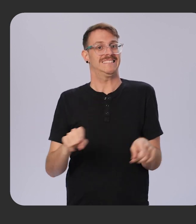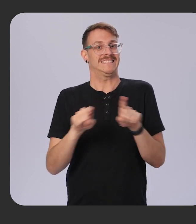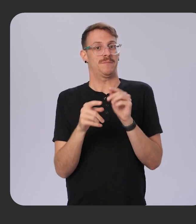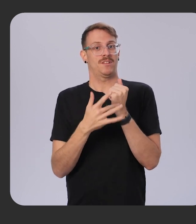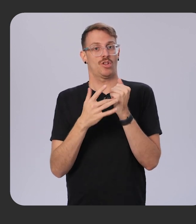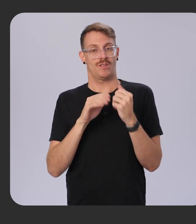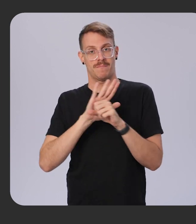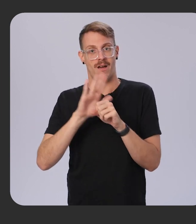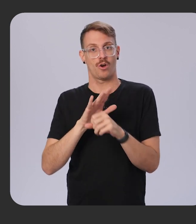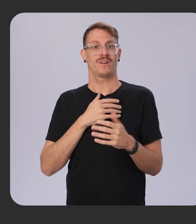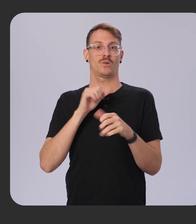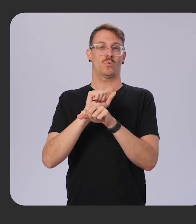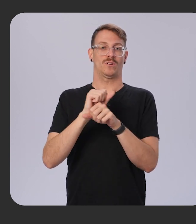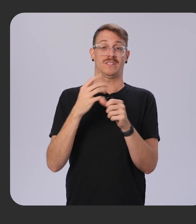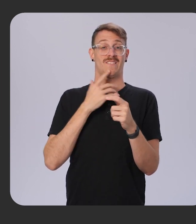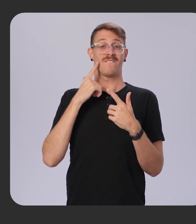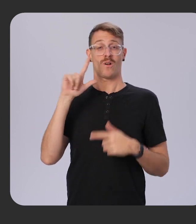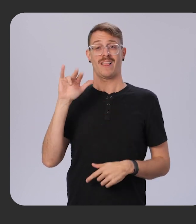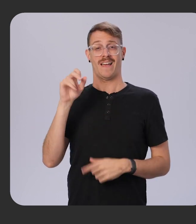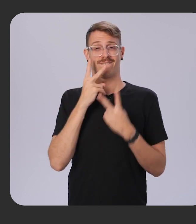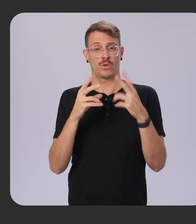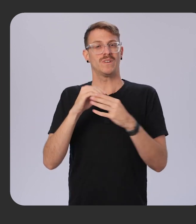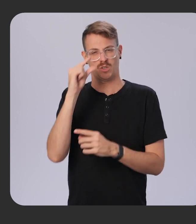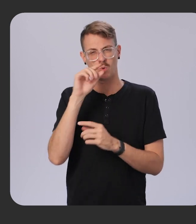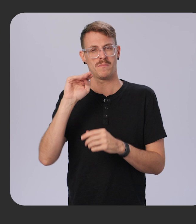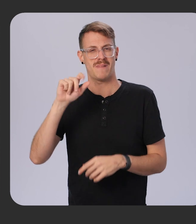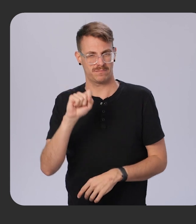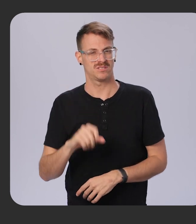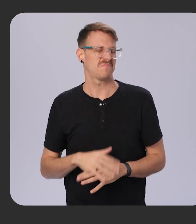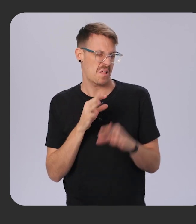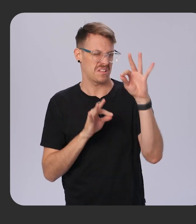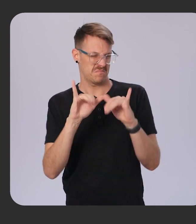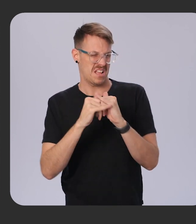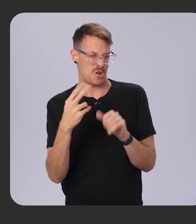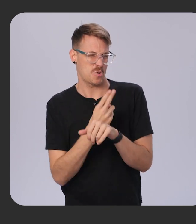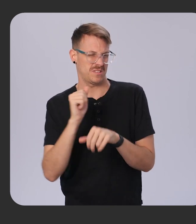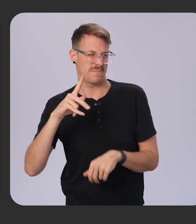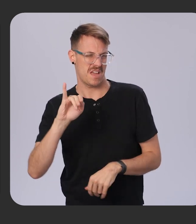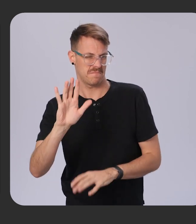of Live View in Google Maps. Let me explain you how to use the API.